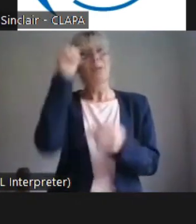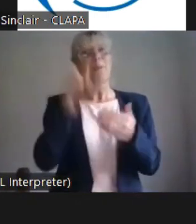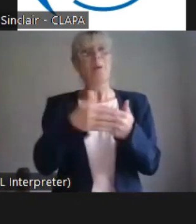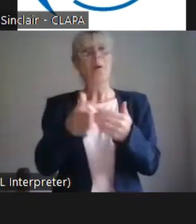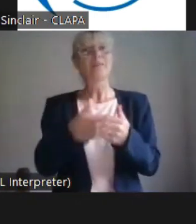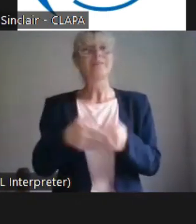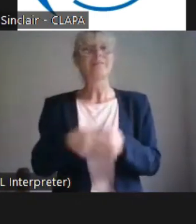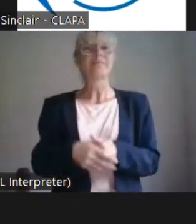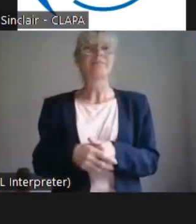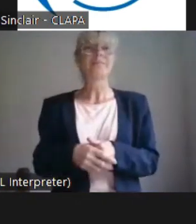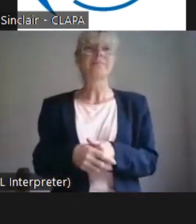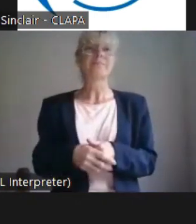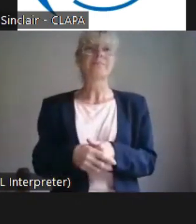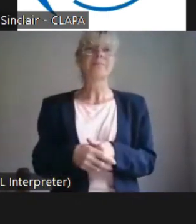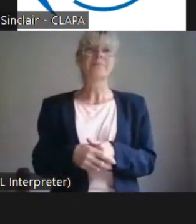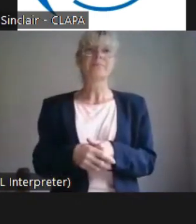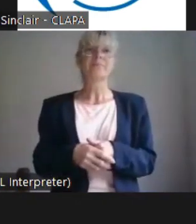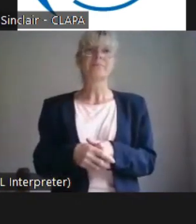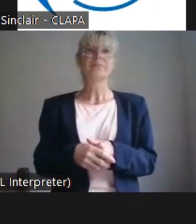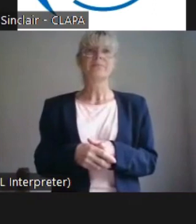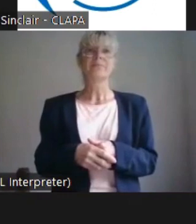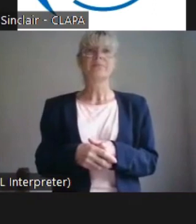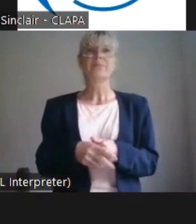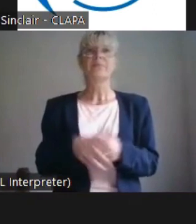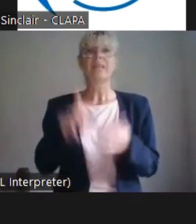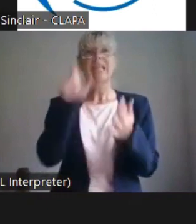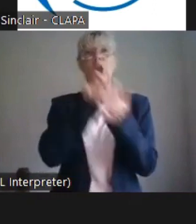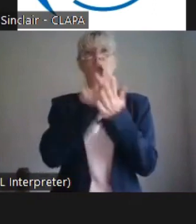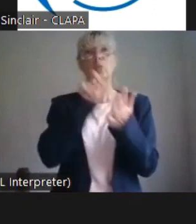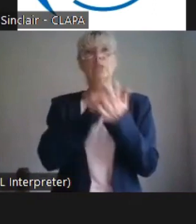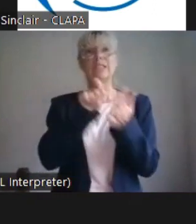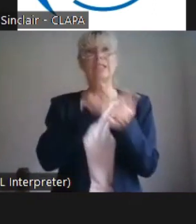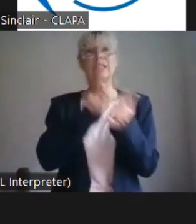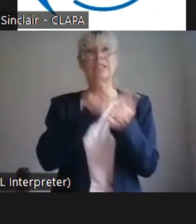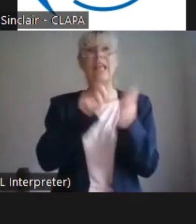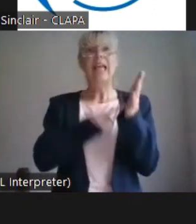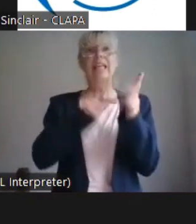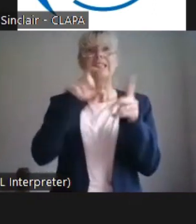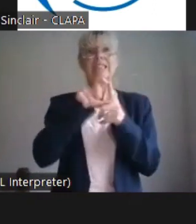um but we've though I've sort of noted down there's a few there's the ndcs um British sign